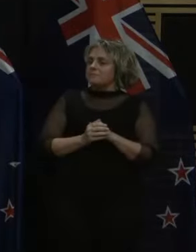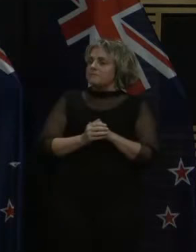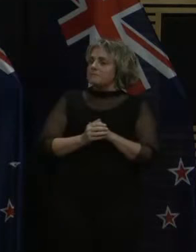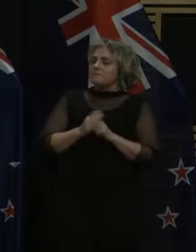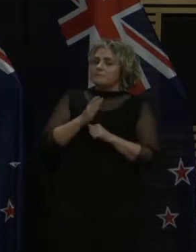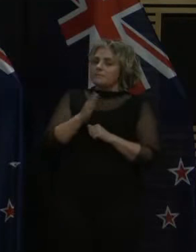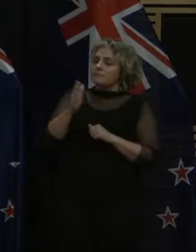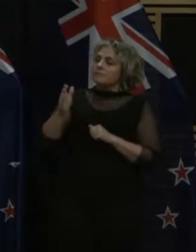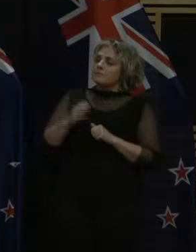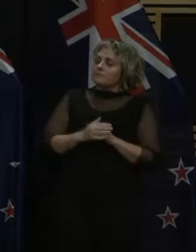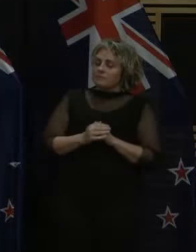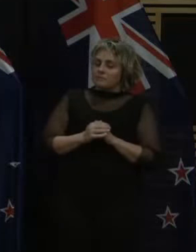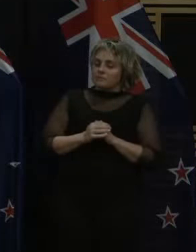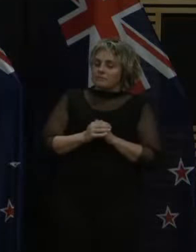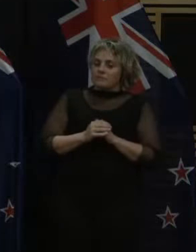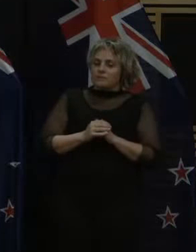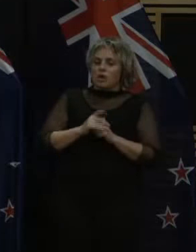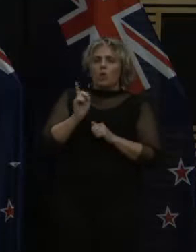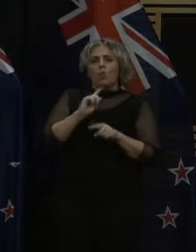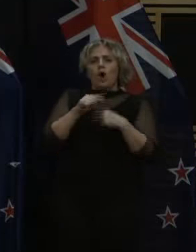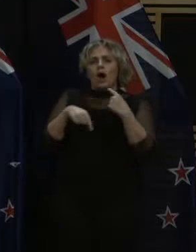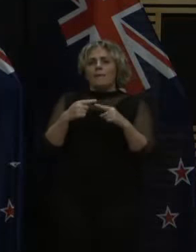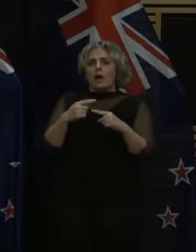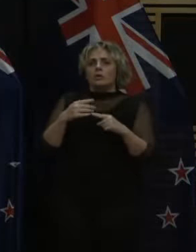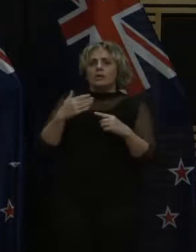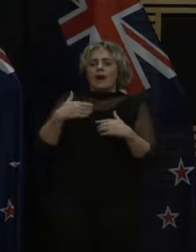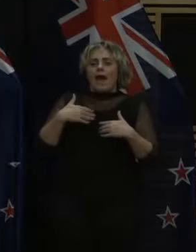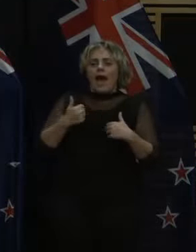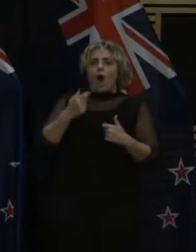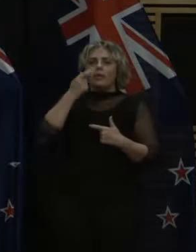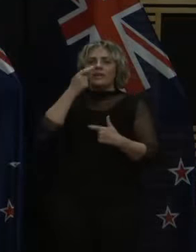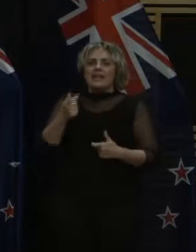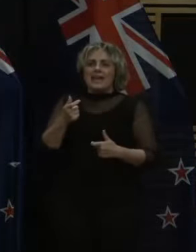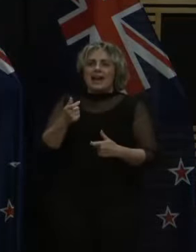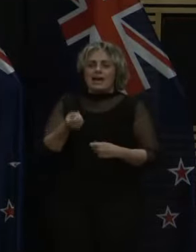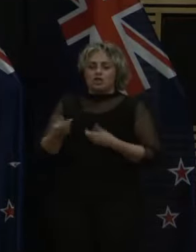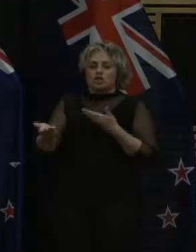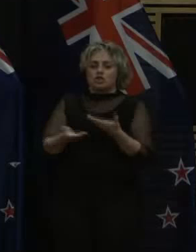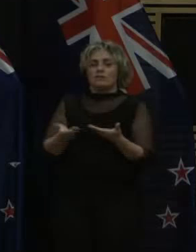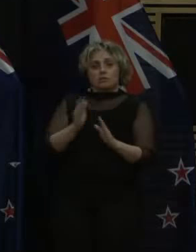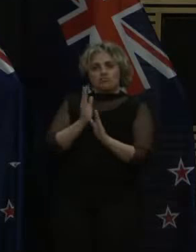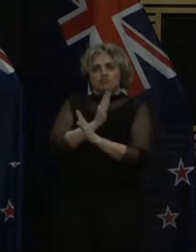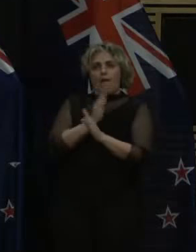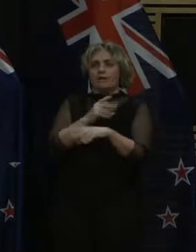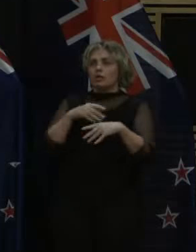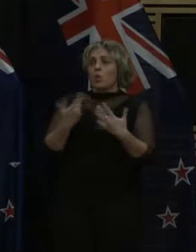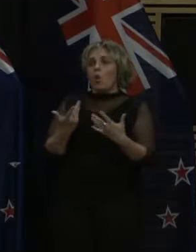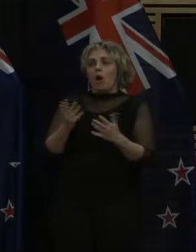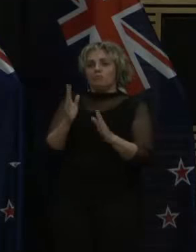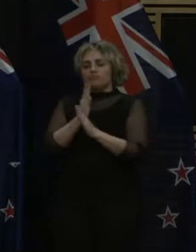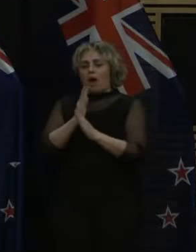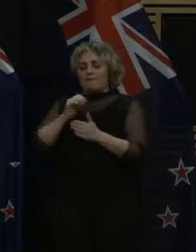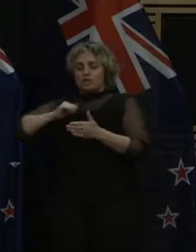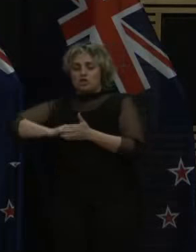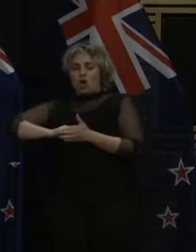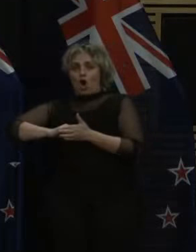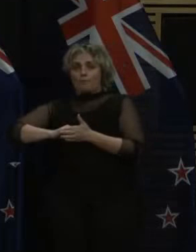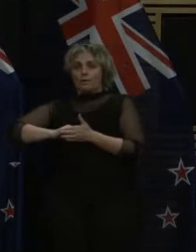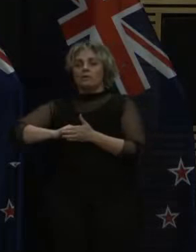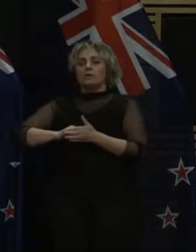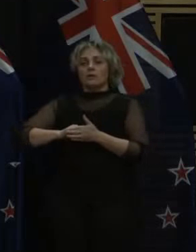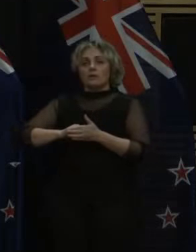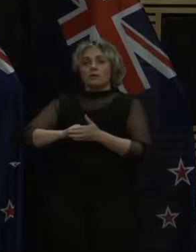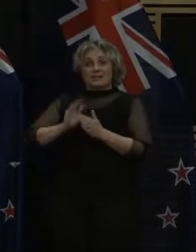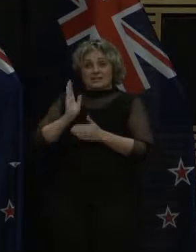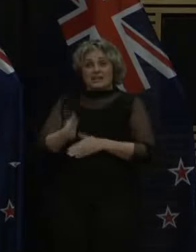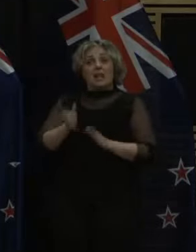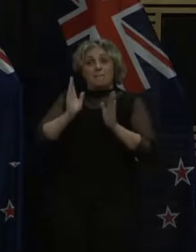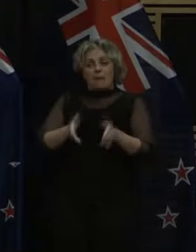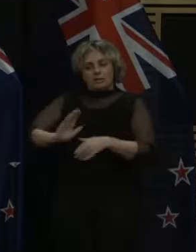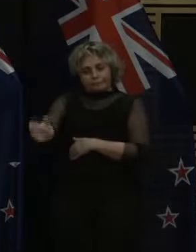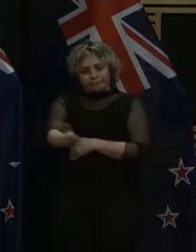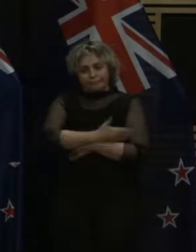someone could not be vaccinate.